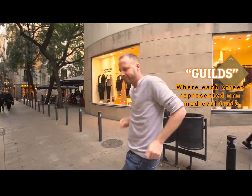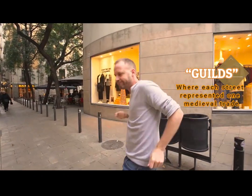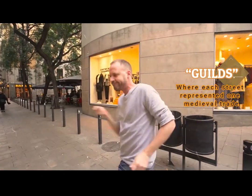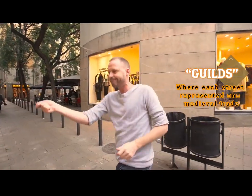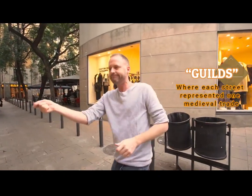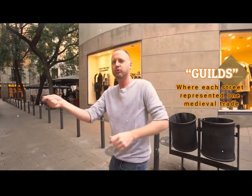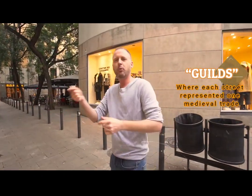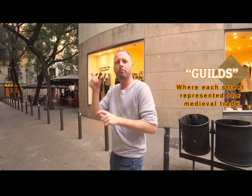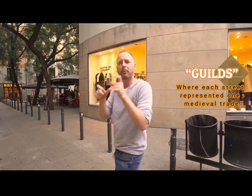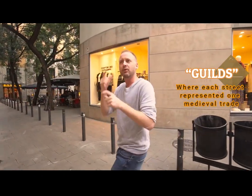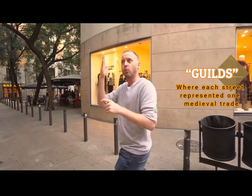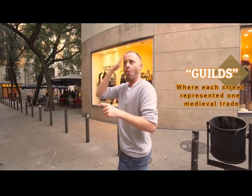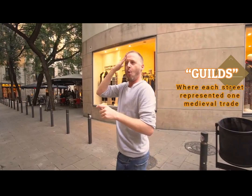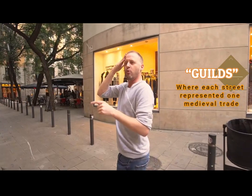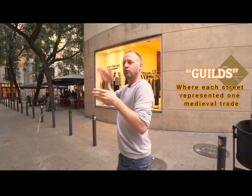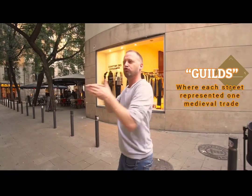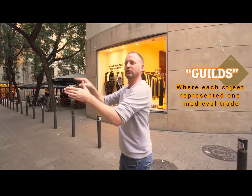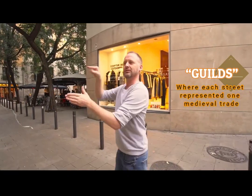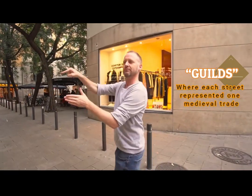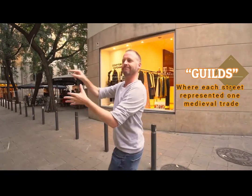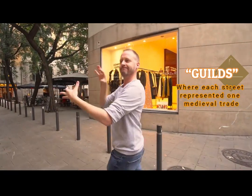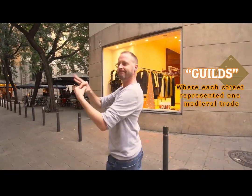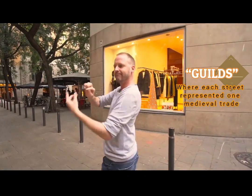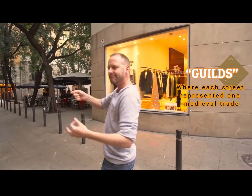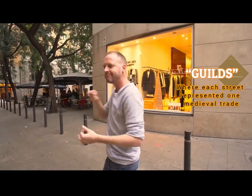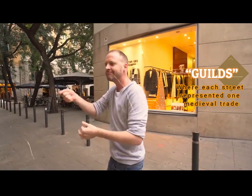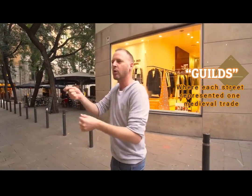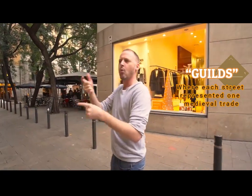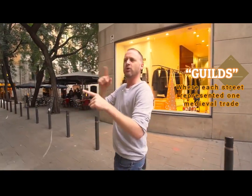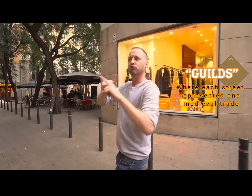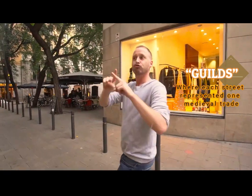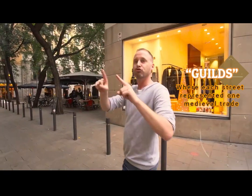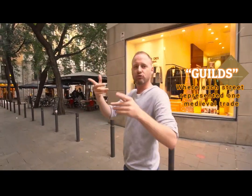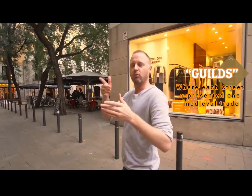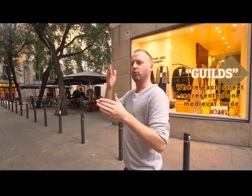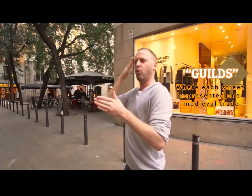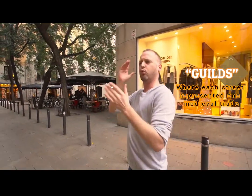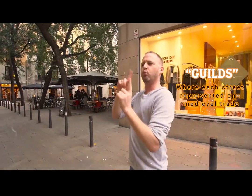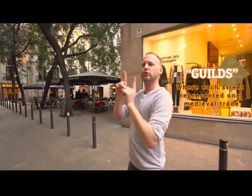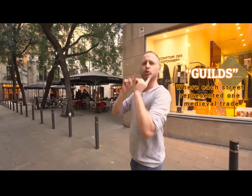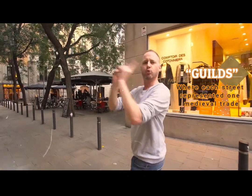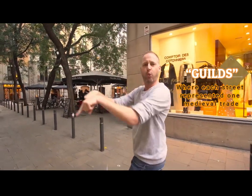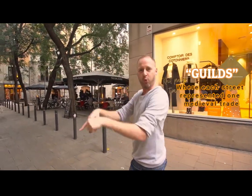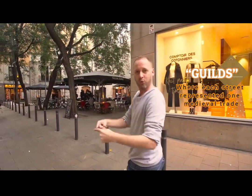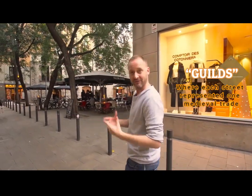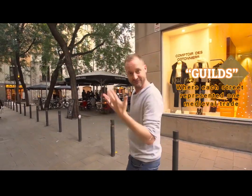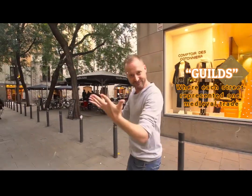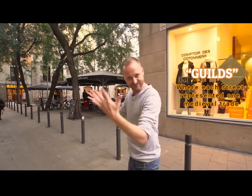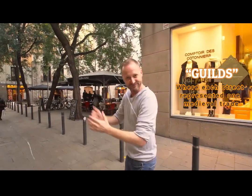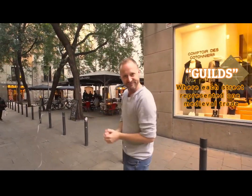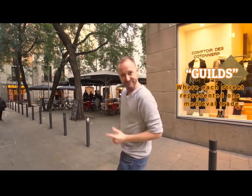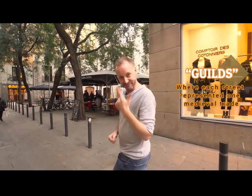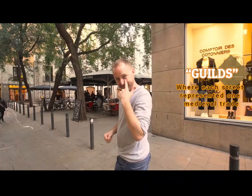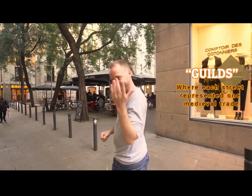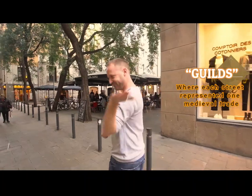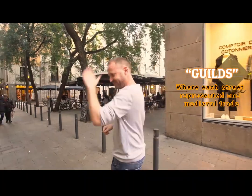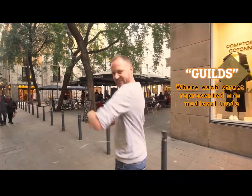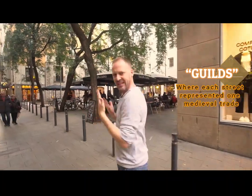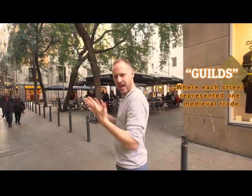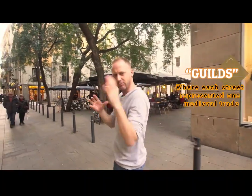Yet another ("espaseria") was where they made the swords... So everyone knew exactly where to go to do their shopping! Let's continue the tour!